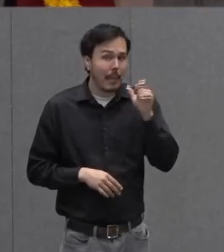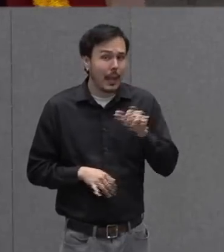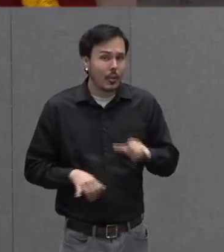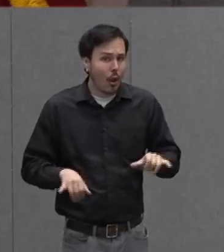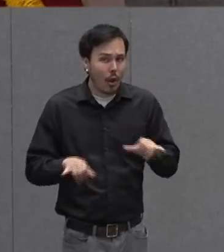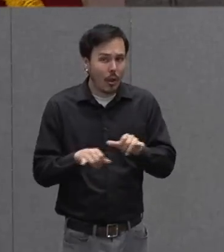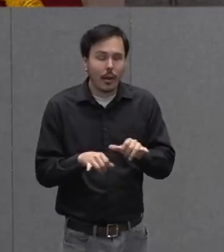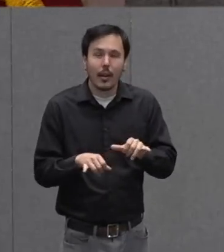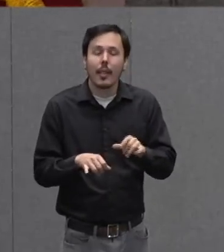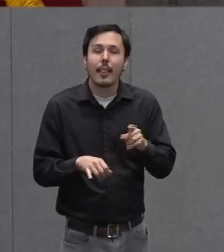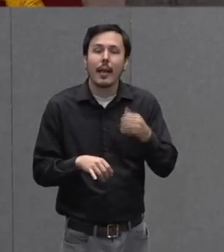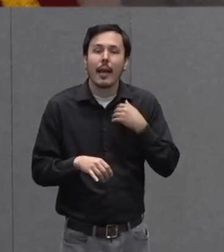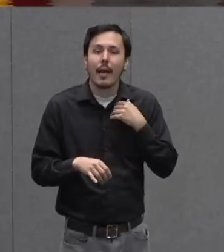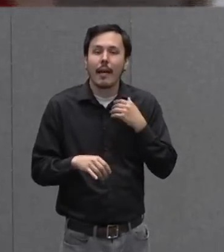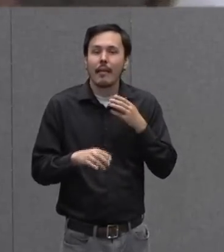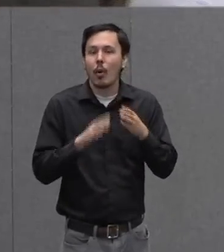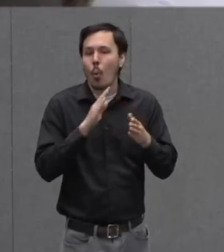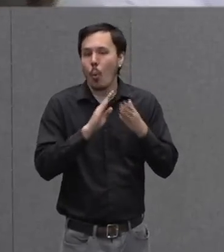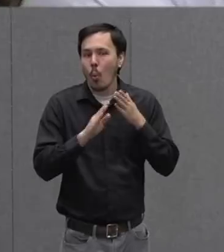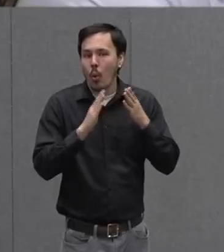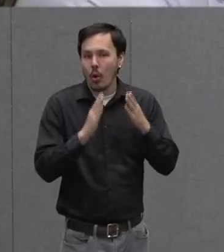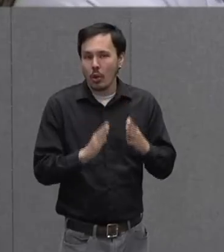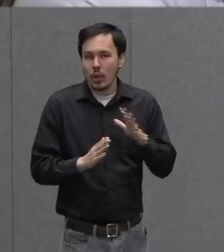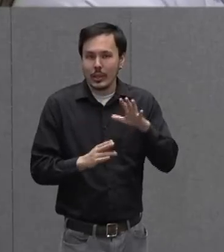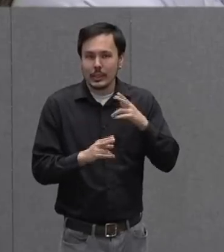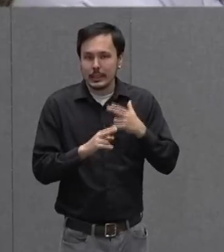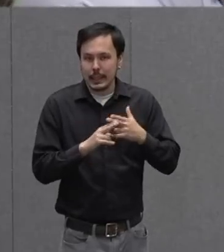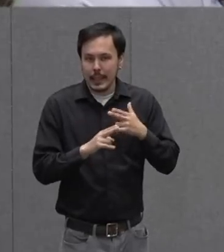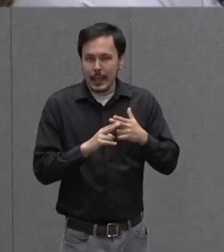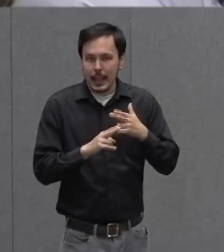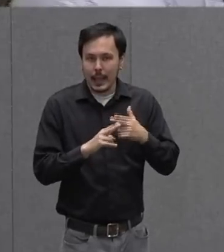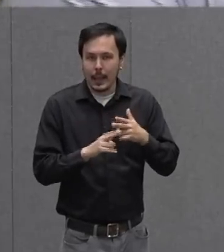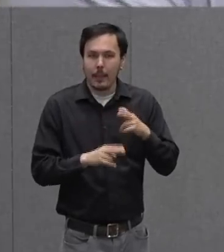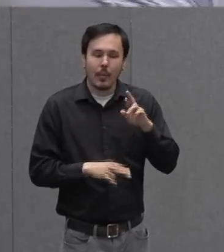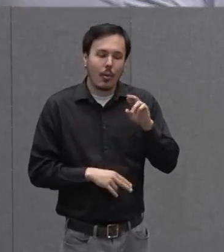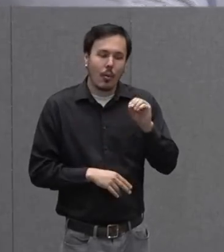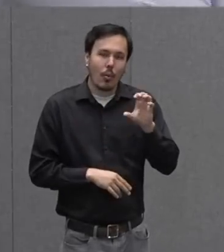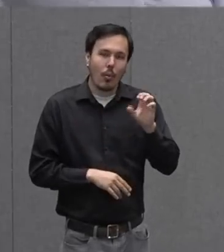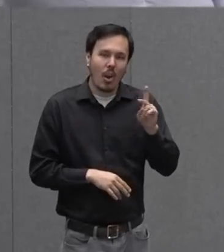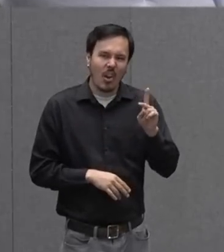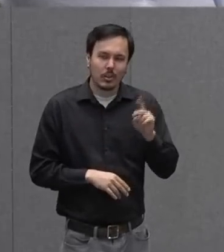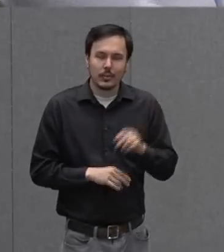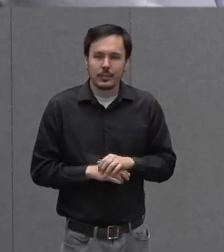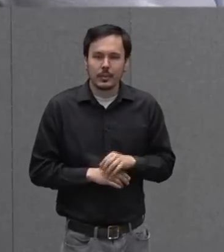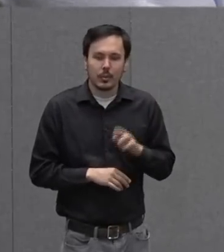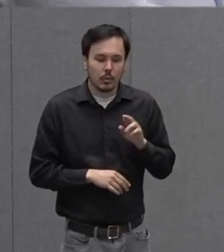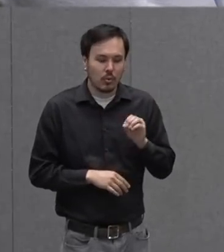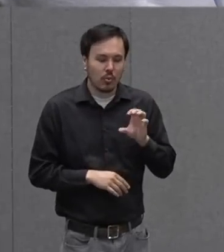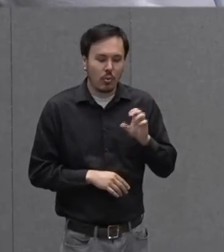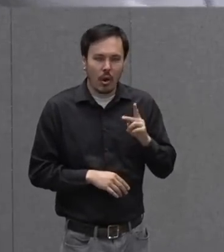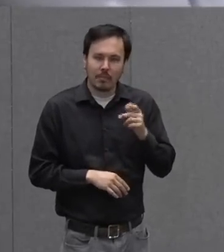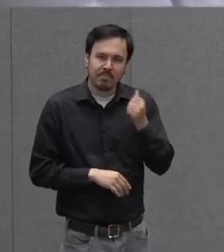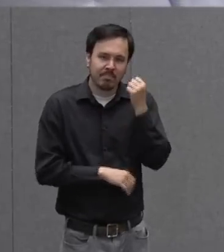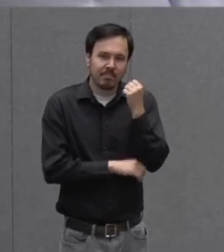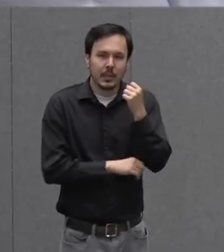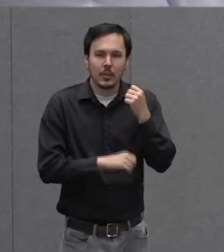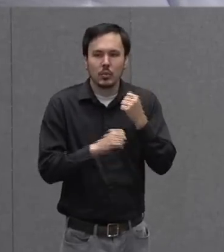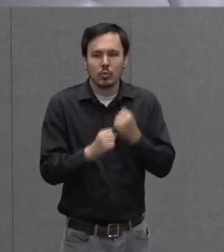there lived a warrior named Rock. Rock was the strongest in all the land,